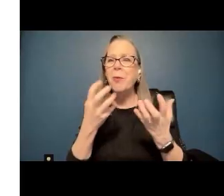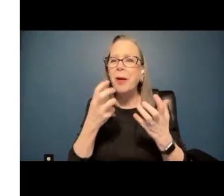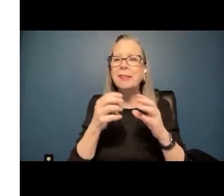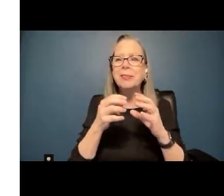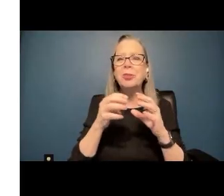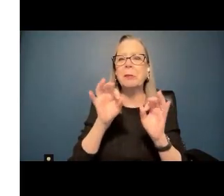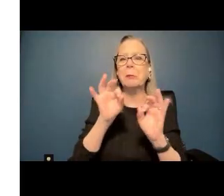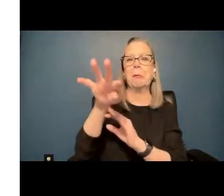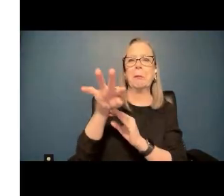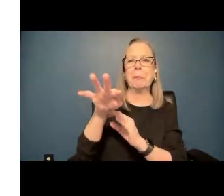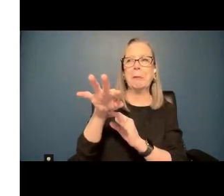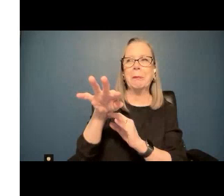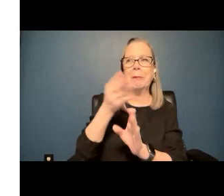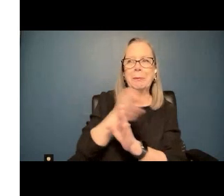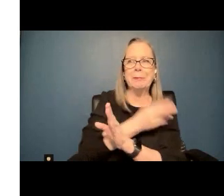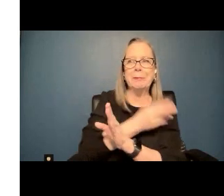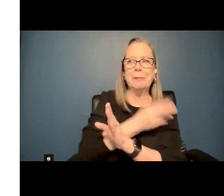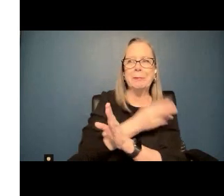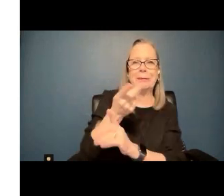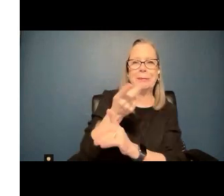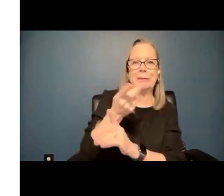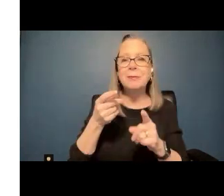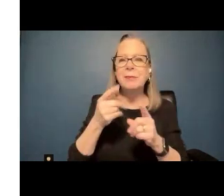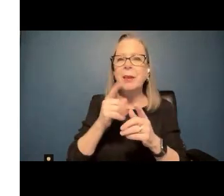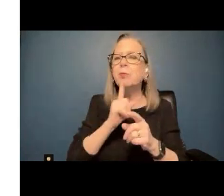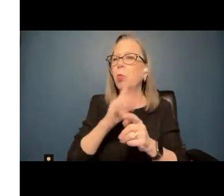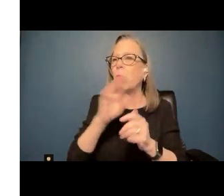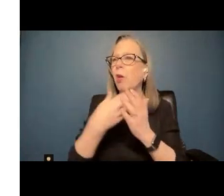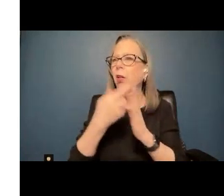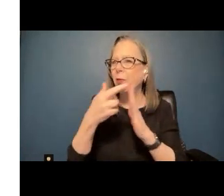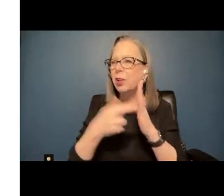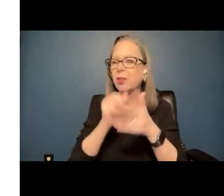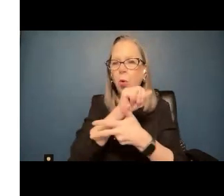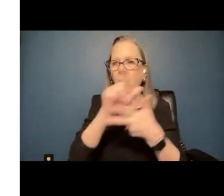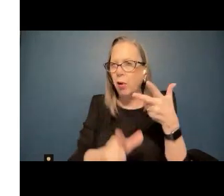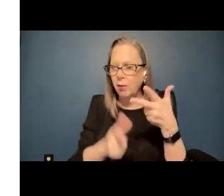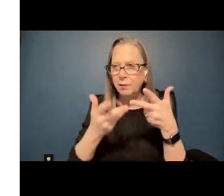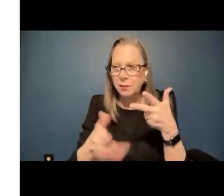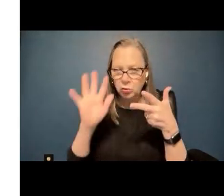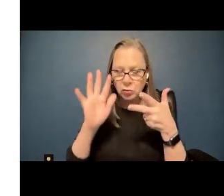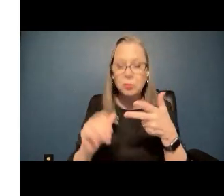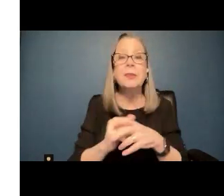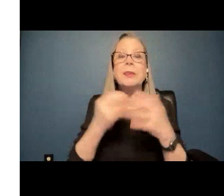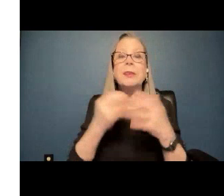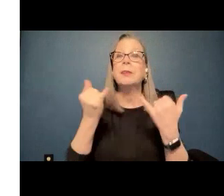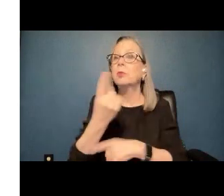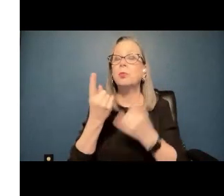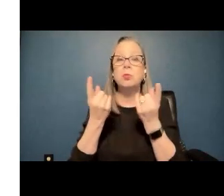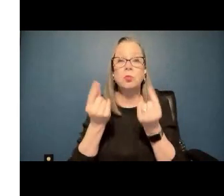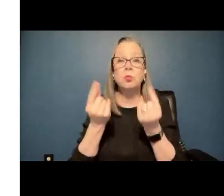I'm sure that many of you are already registered for all three of these workshops. Like I said today, we're going to be focusing on the